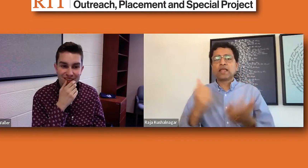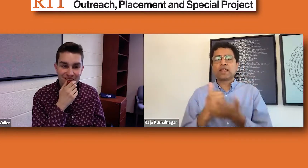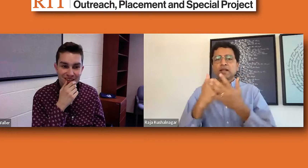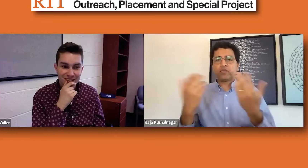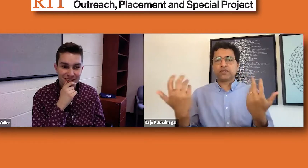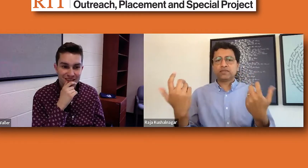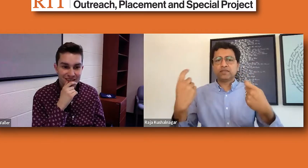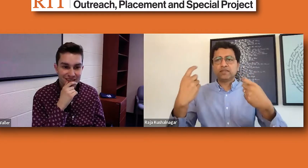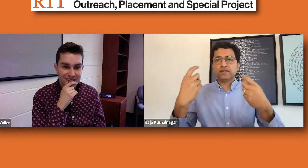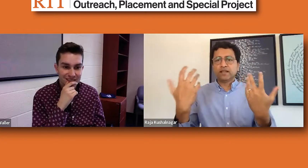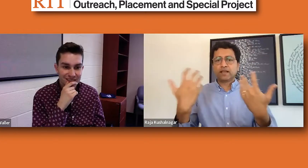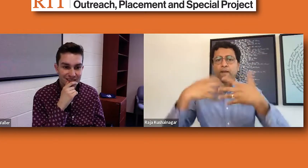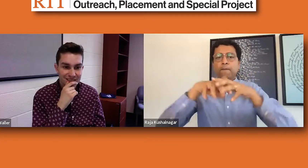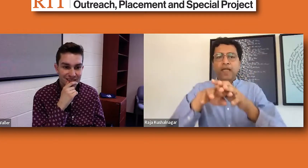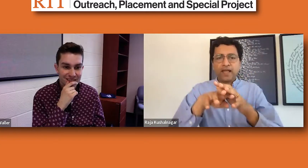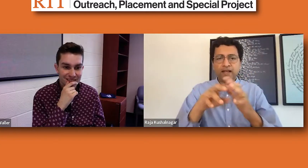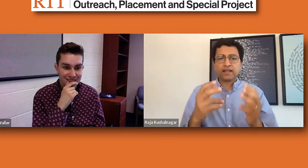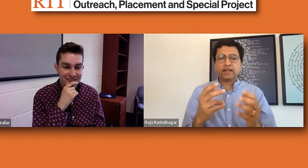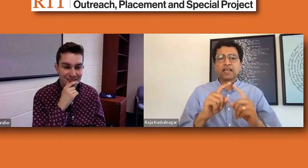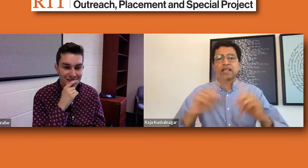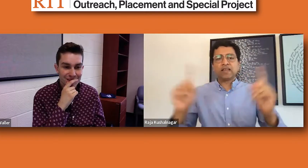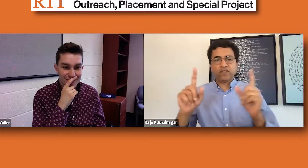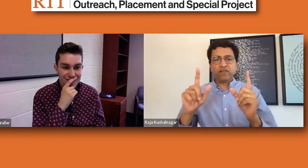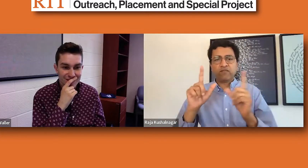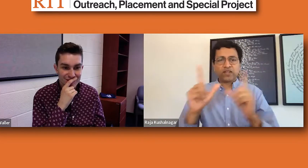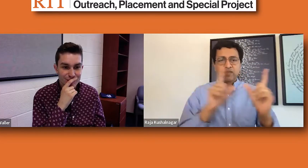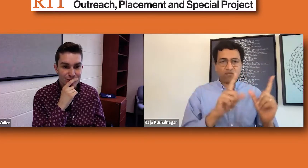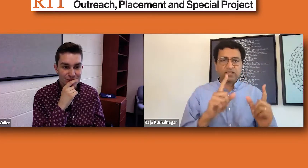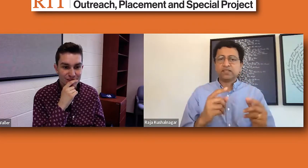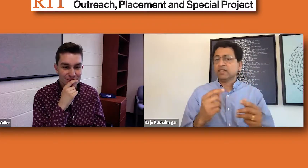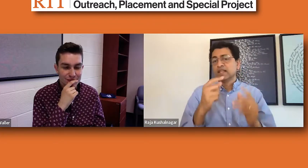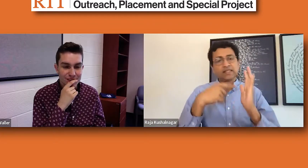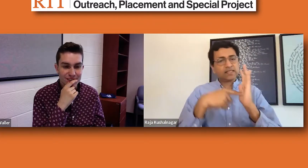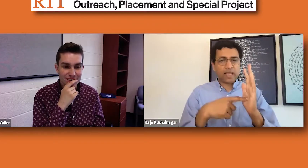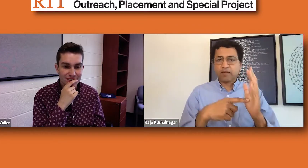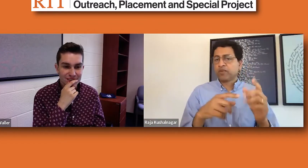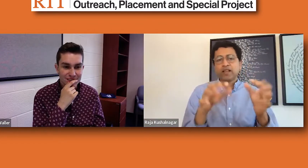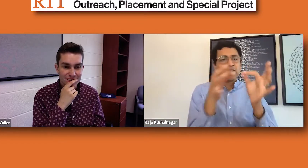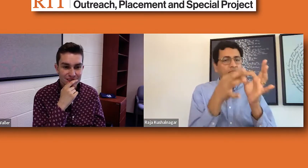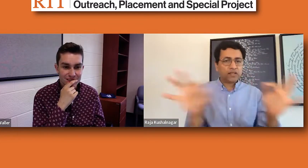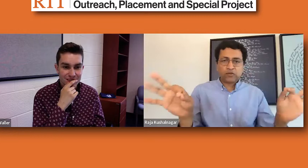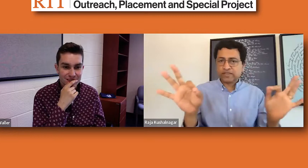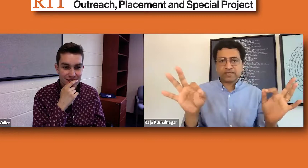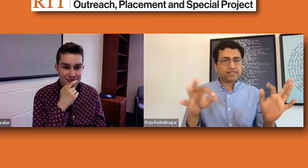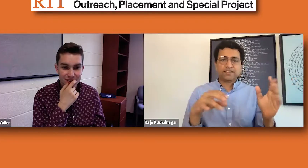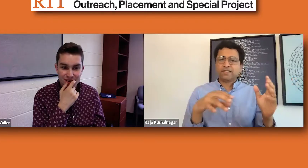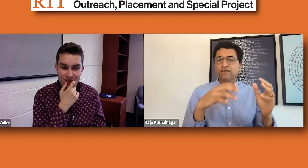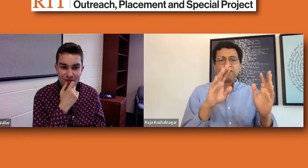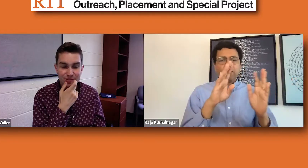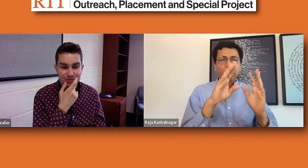with their backgrounds. Hopefully everybody can contribute what's necessary and it will fit together